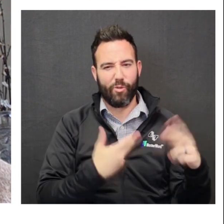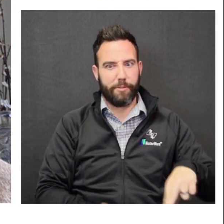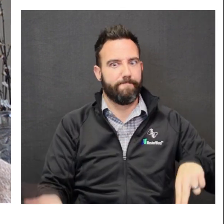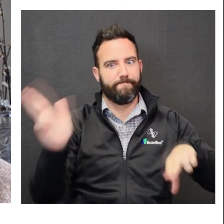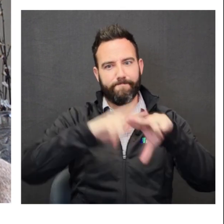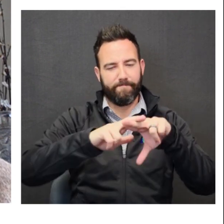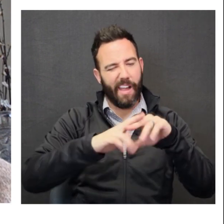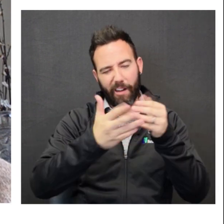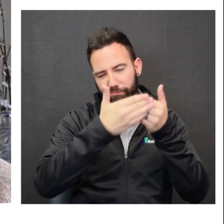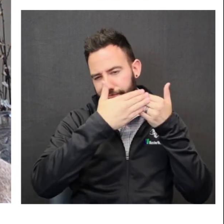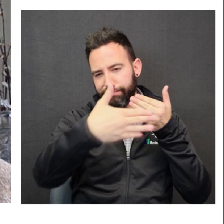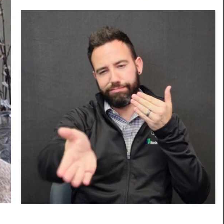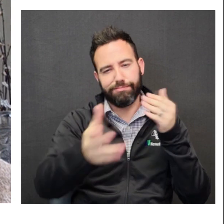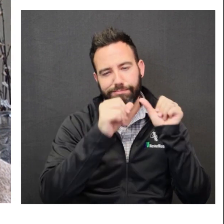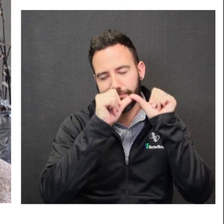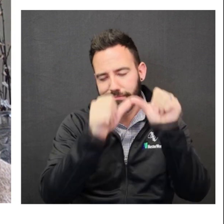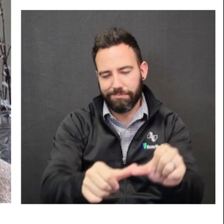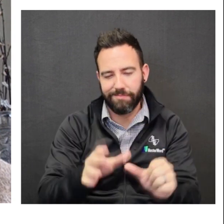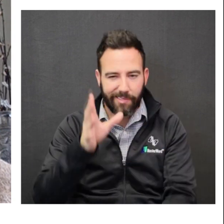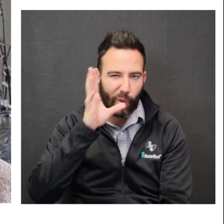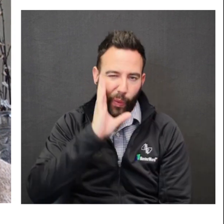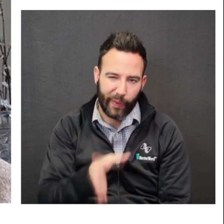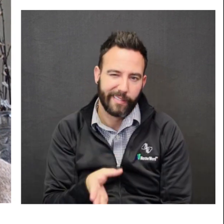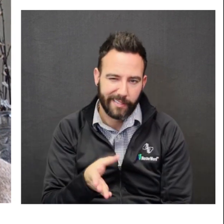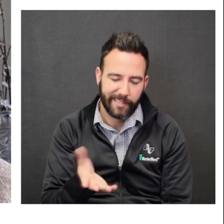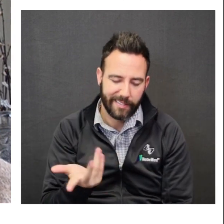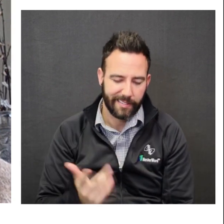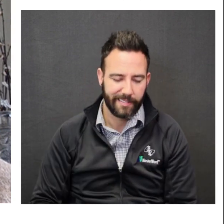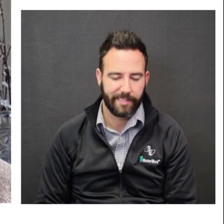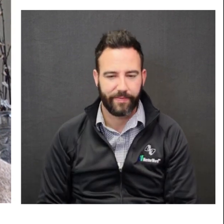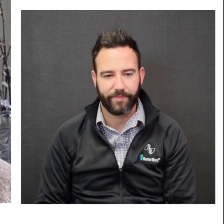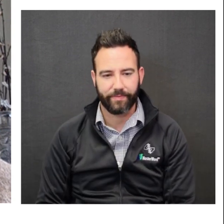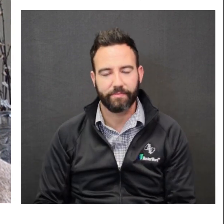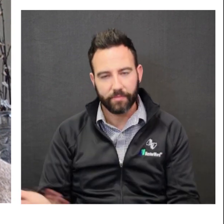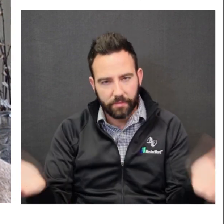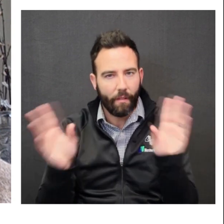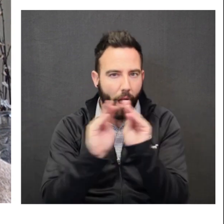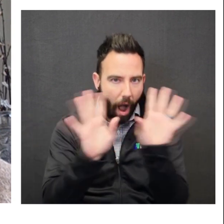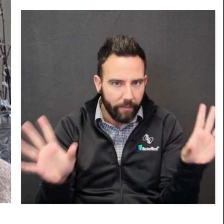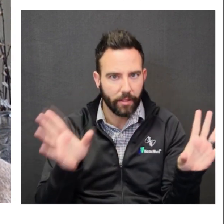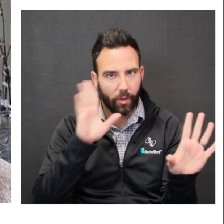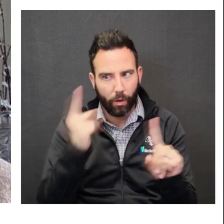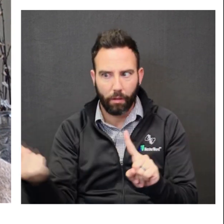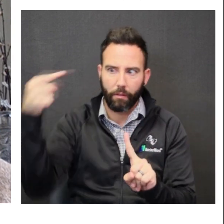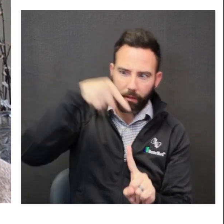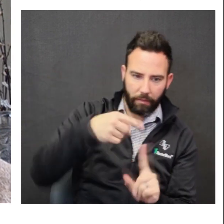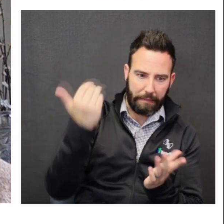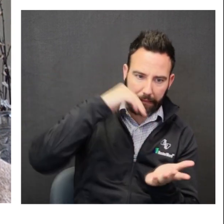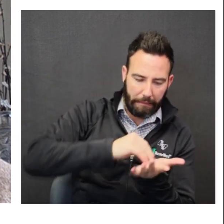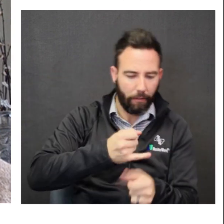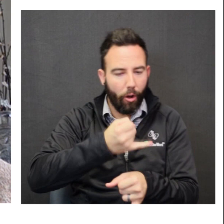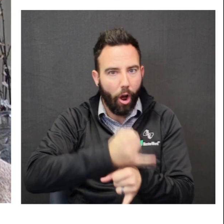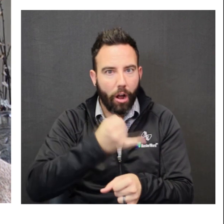use of more remote interpreting on a permanent basis than we had before. I mean clearly we're going to go back to on-site interpreting and we will have